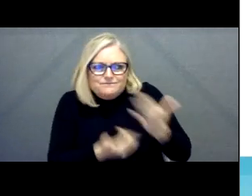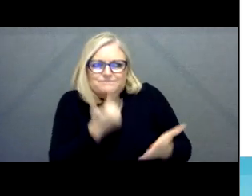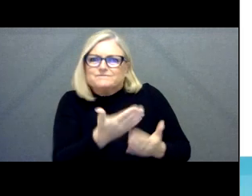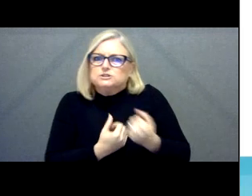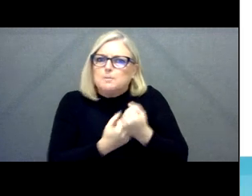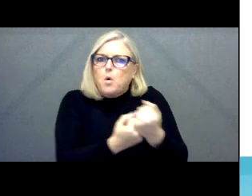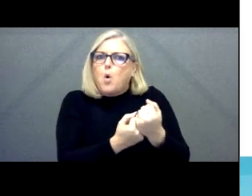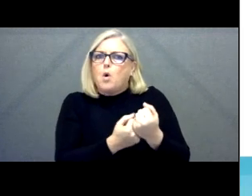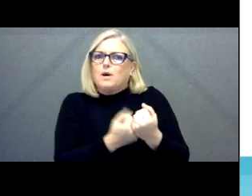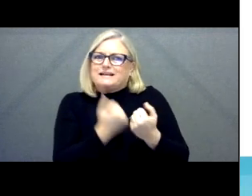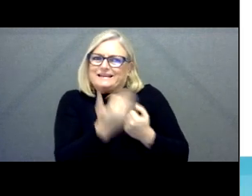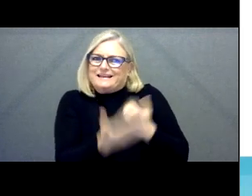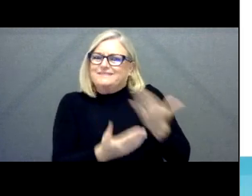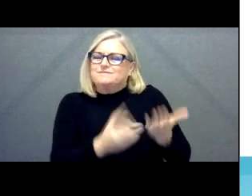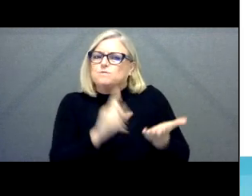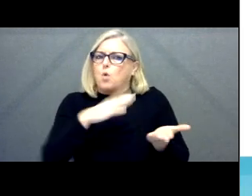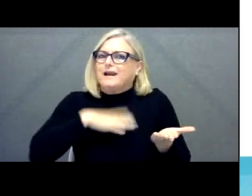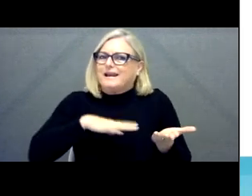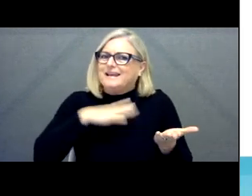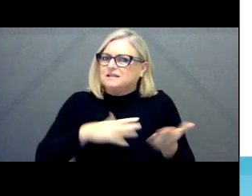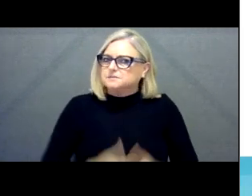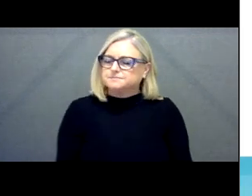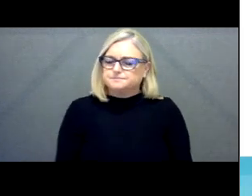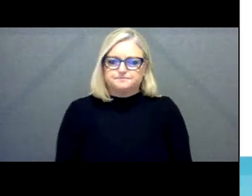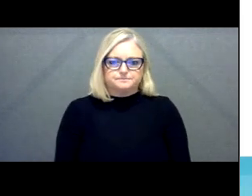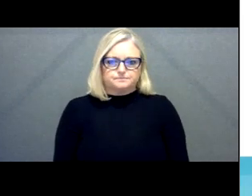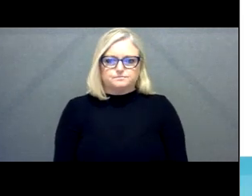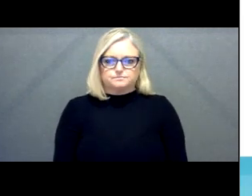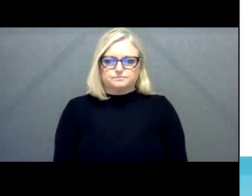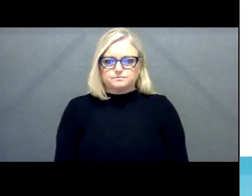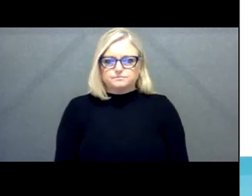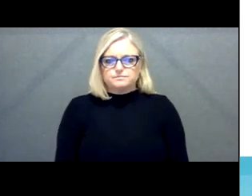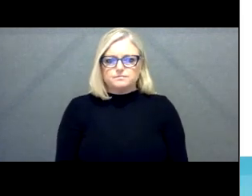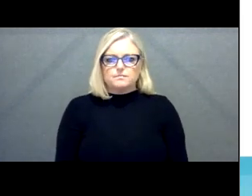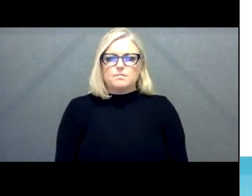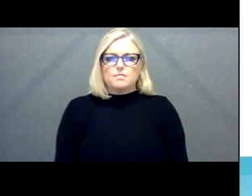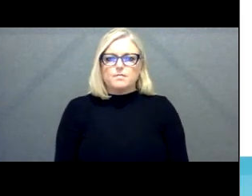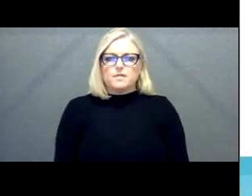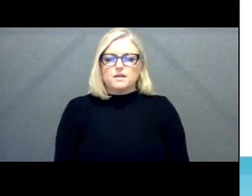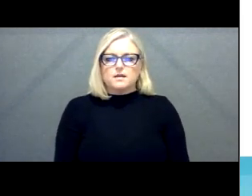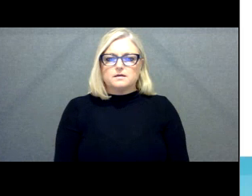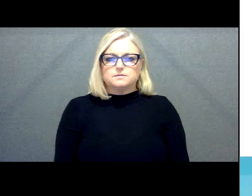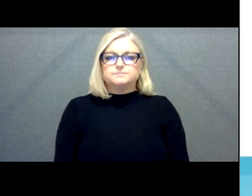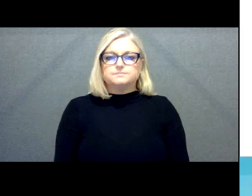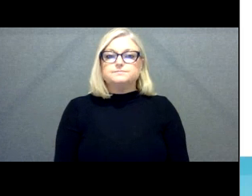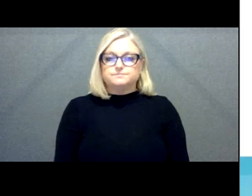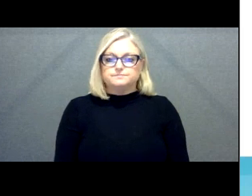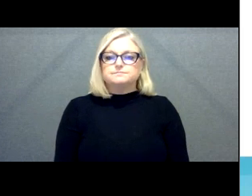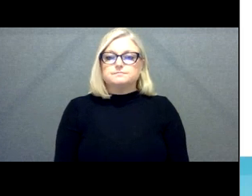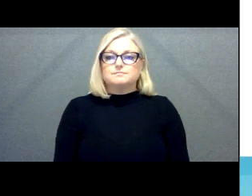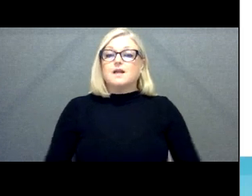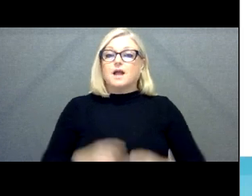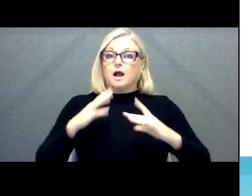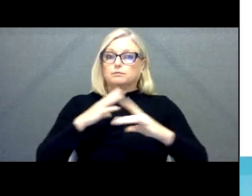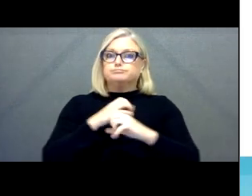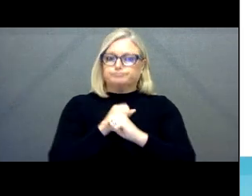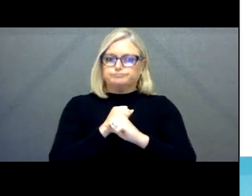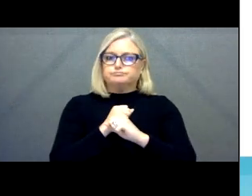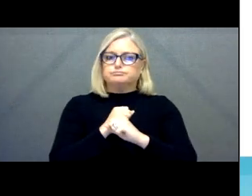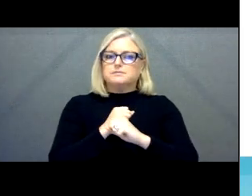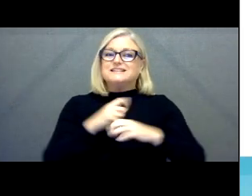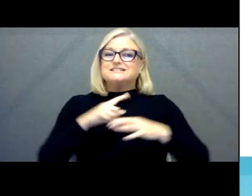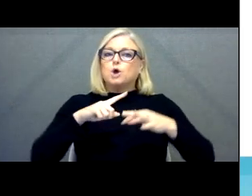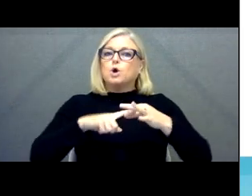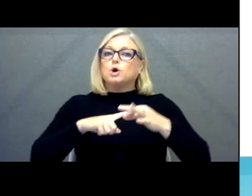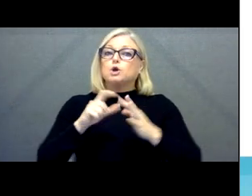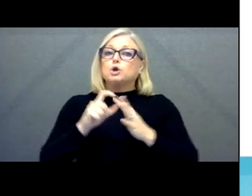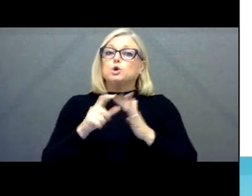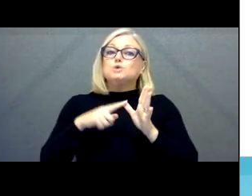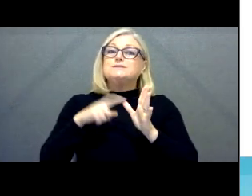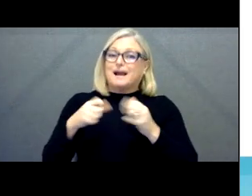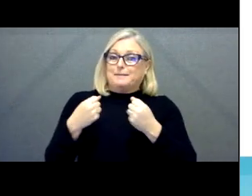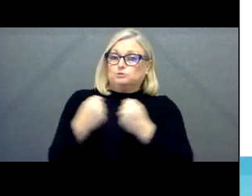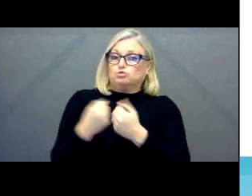details so just to um finish off um drug court what what our involvement is is lawyers um